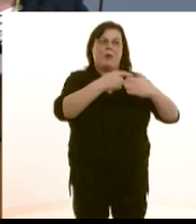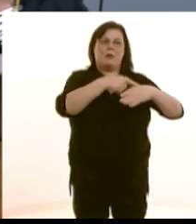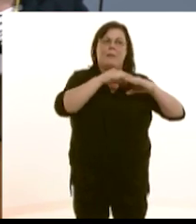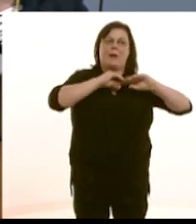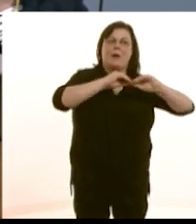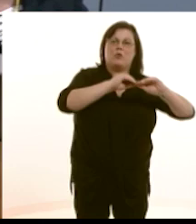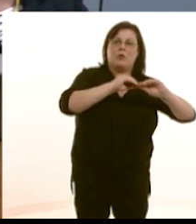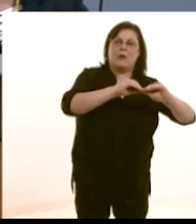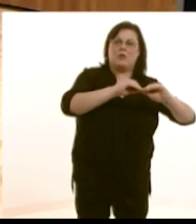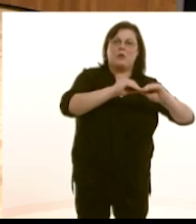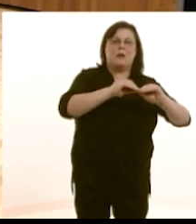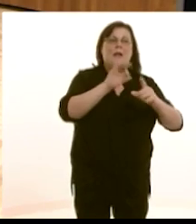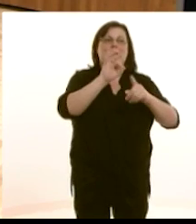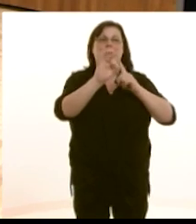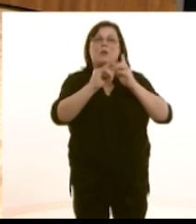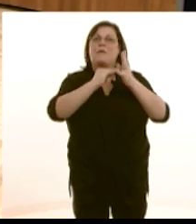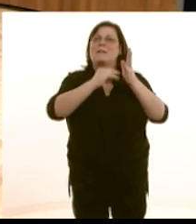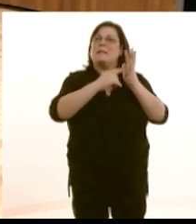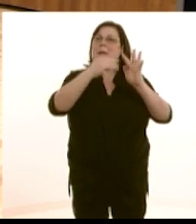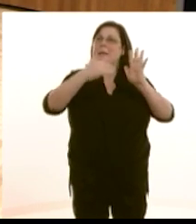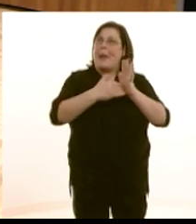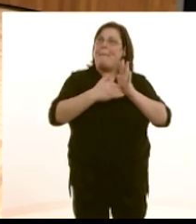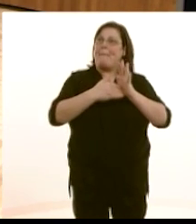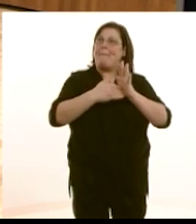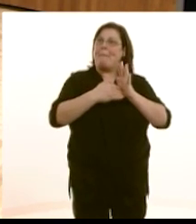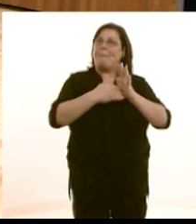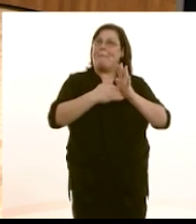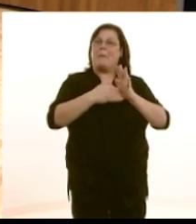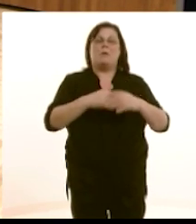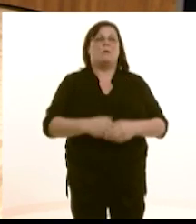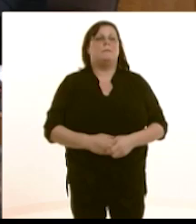including STEM? Carwyn Jones: Well, overall income to the